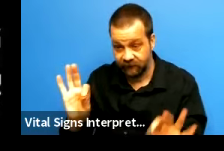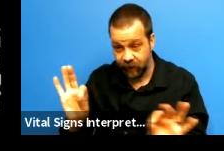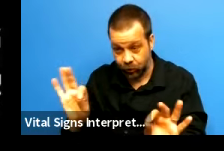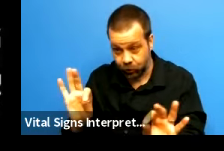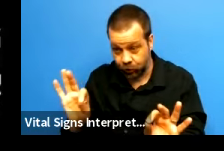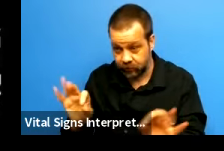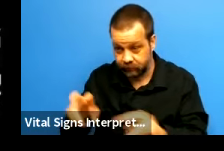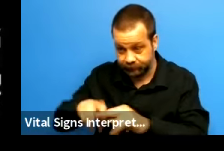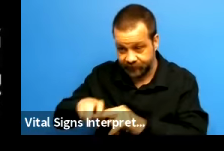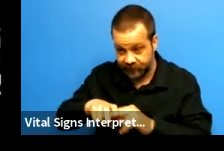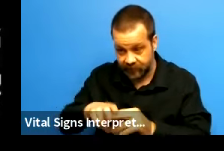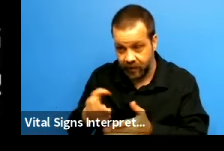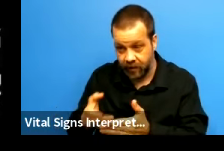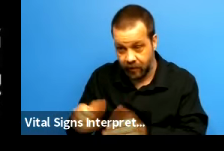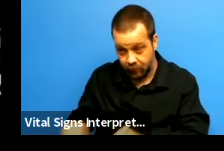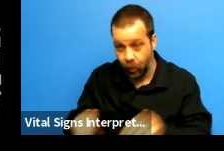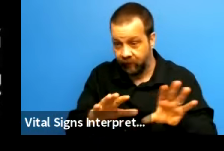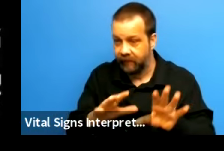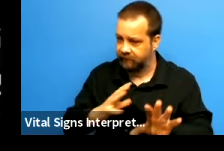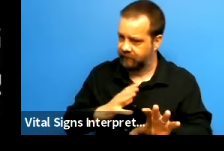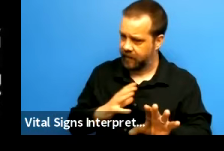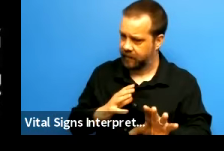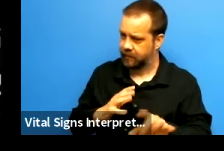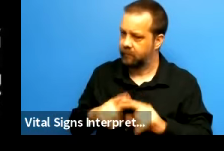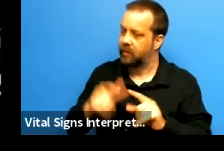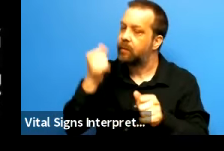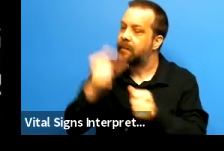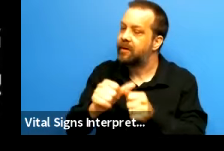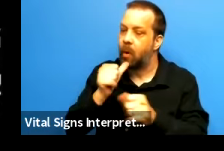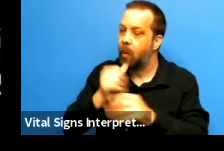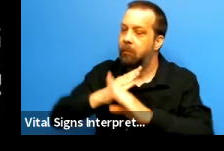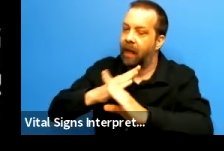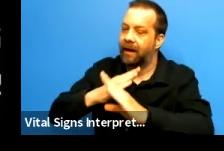does not become a barrier to access somewhere else.